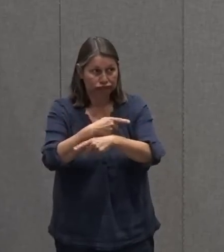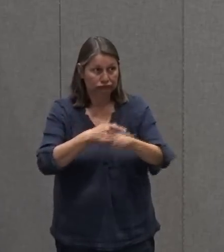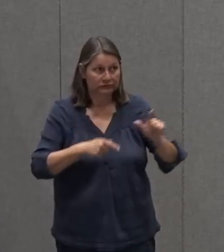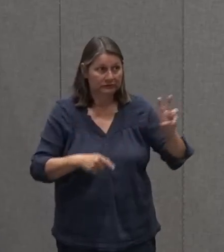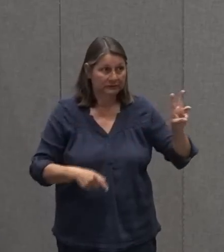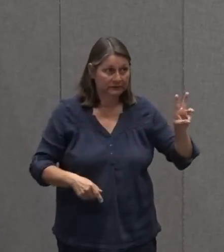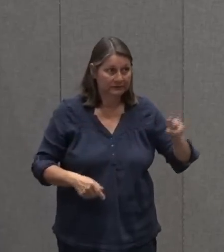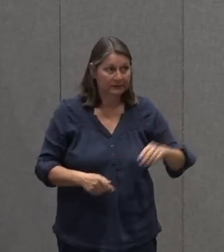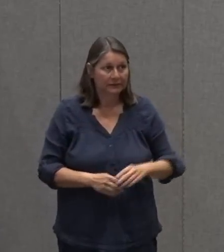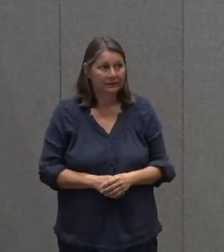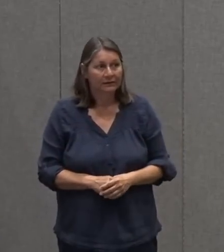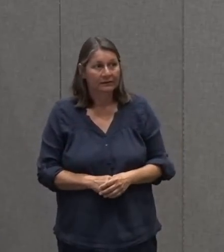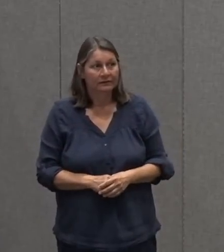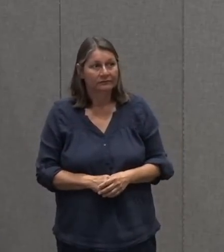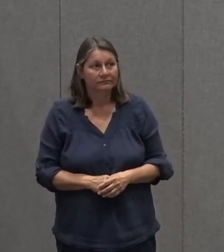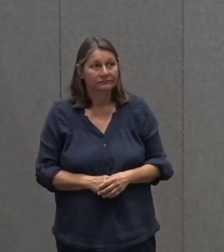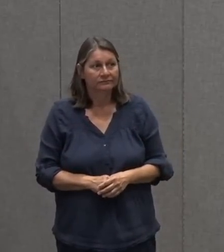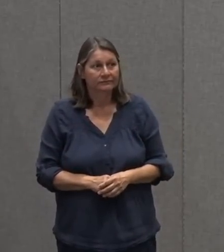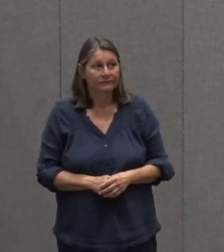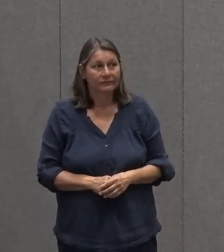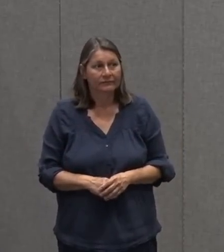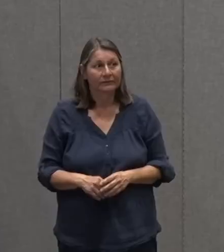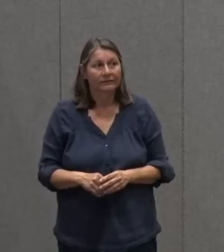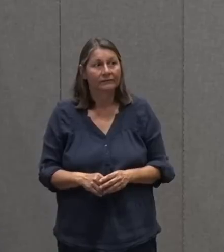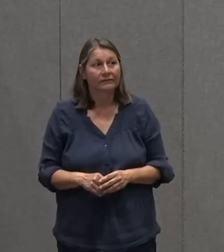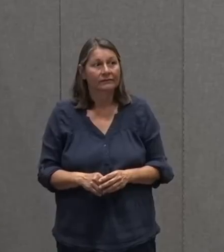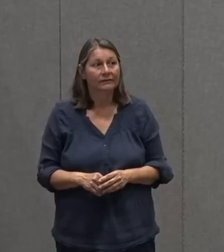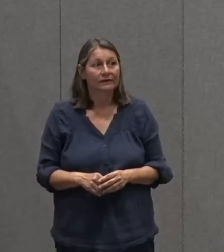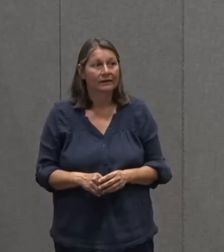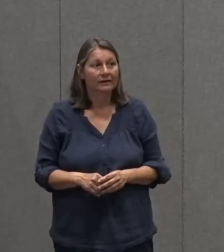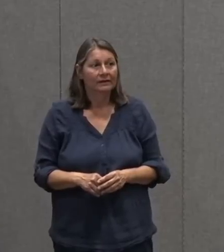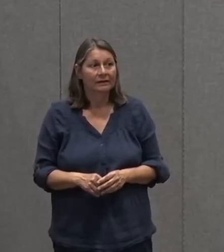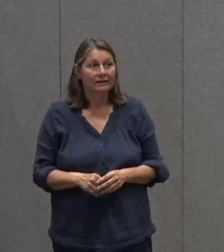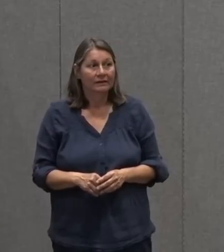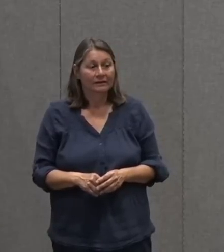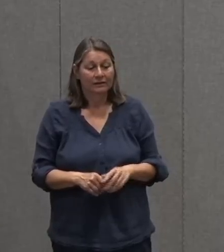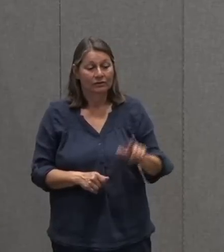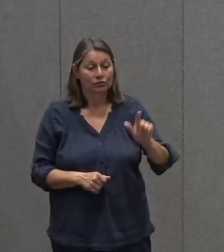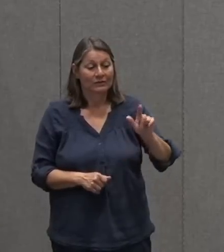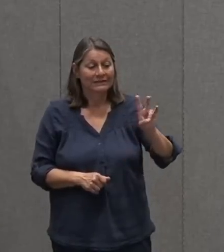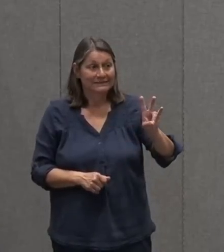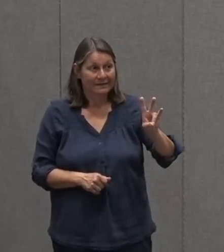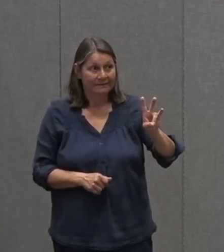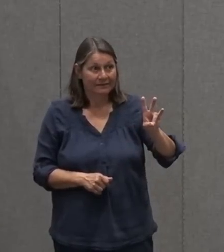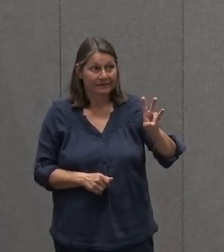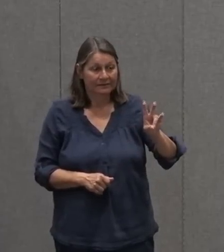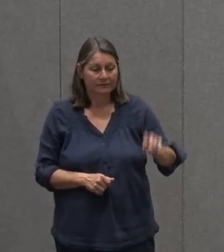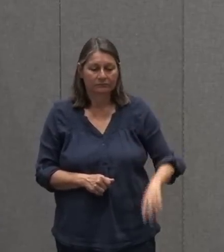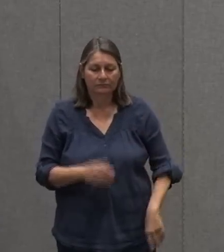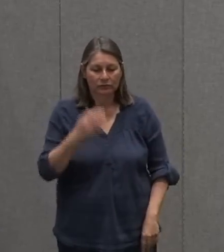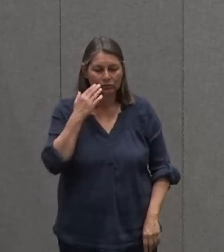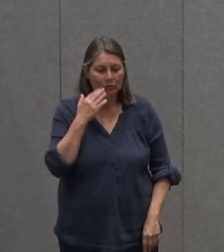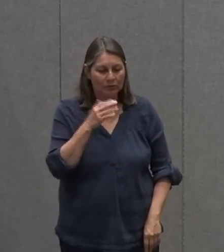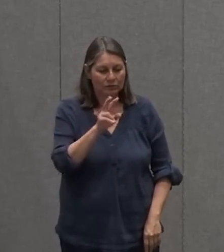two can't go into it. But if you add your digits, right, divisibility rules, seven plus two is nine,